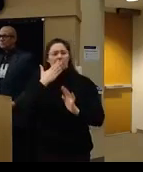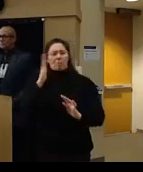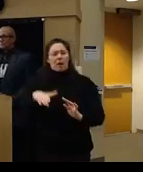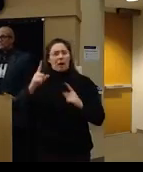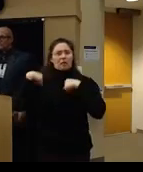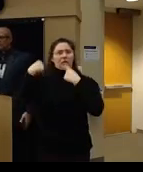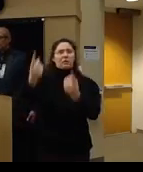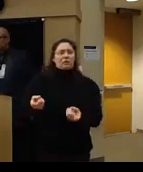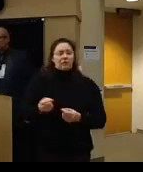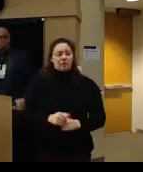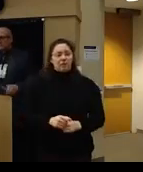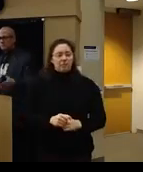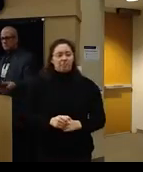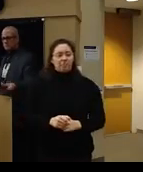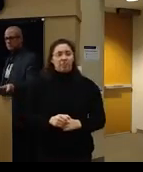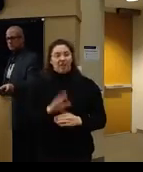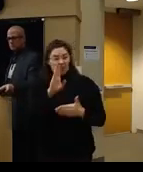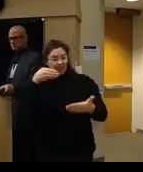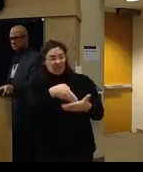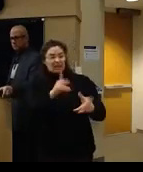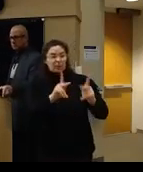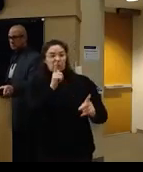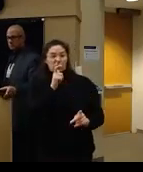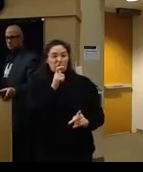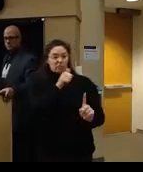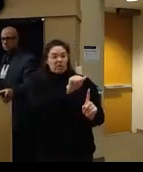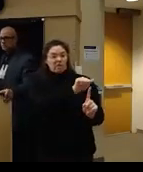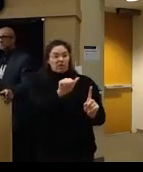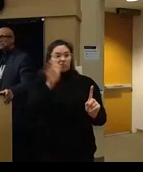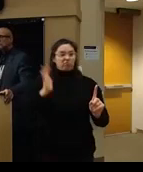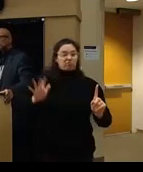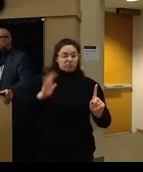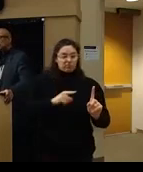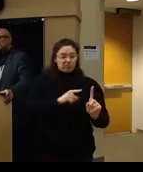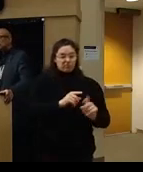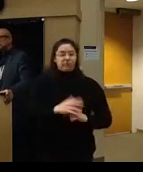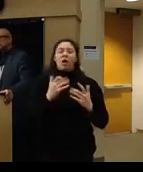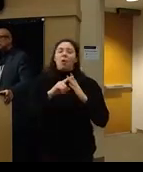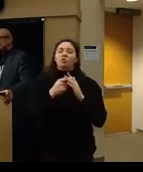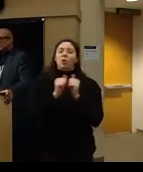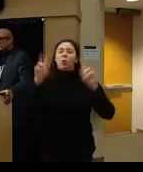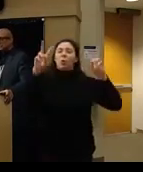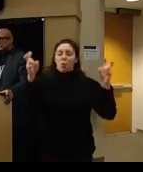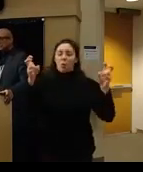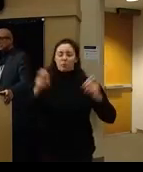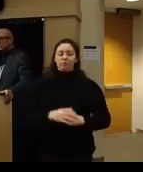and can be against people of African ancestry I want to start with a quote from Victor Hugo